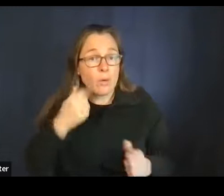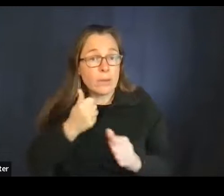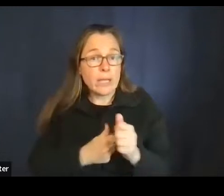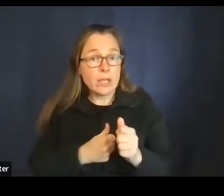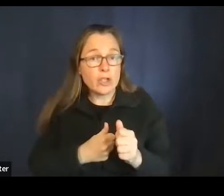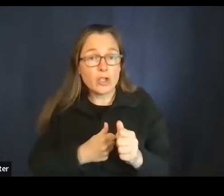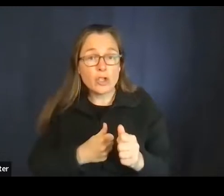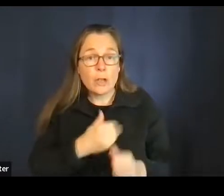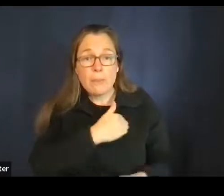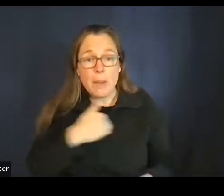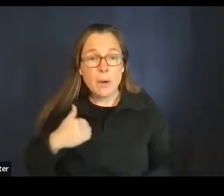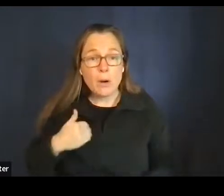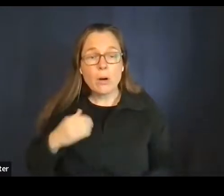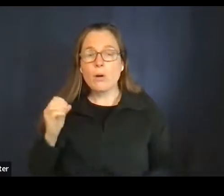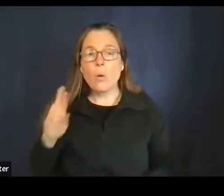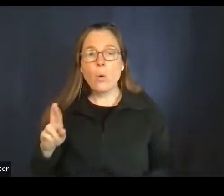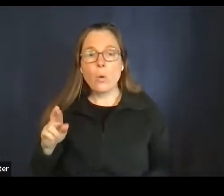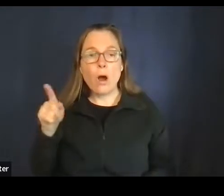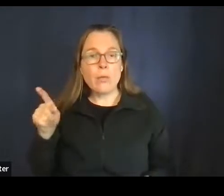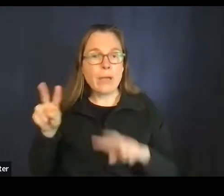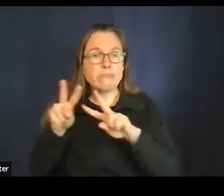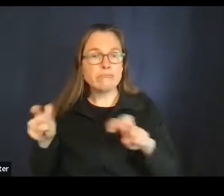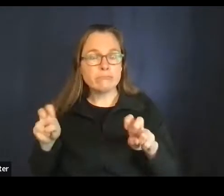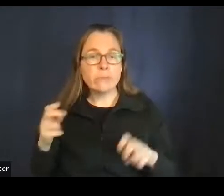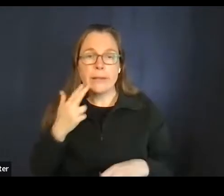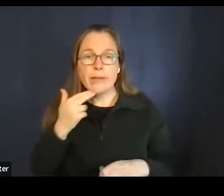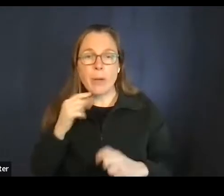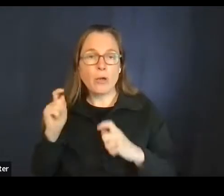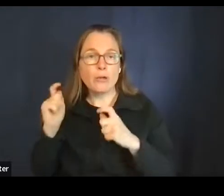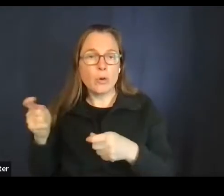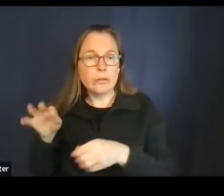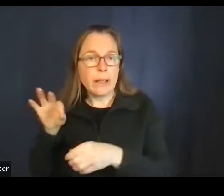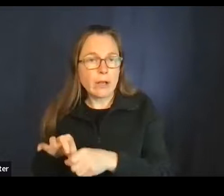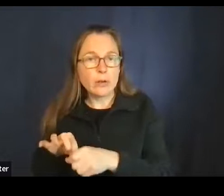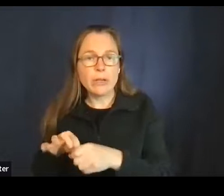or would they be looking at small donor elections, donations and whether that should be changed? Yes.